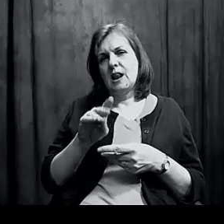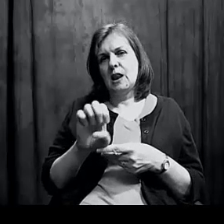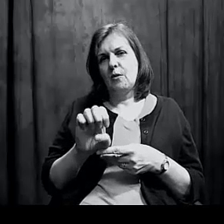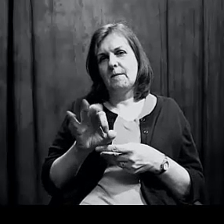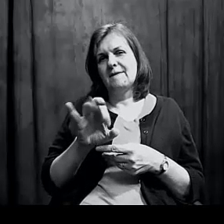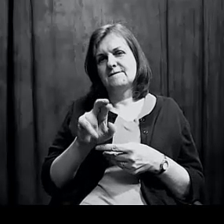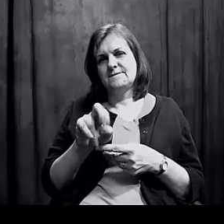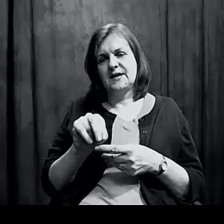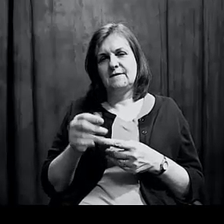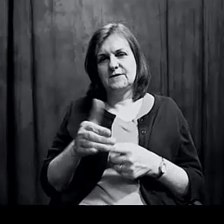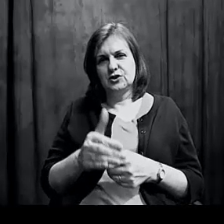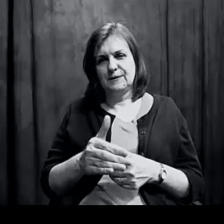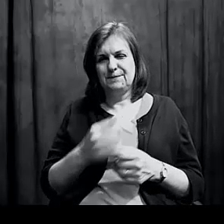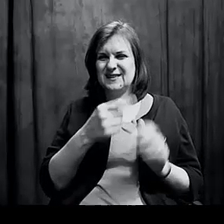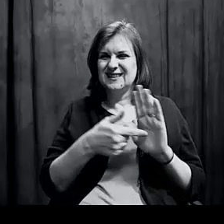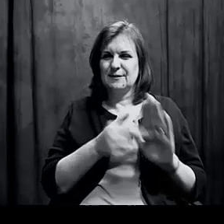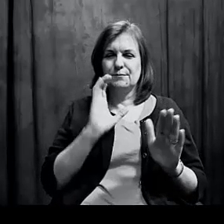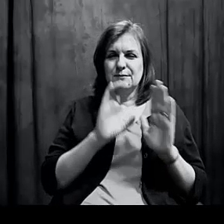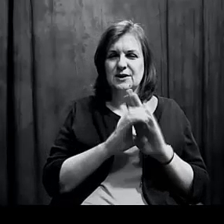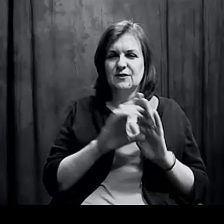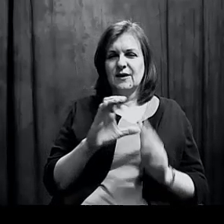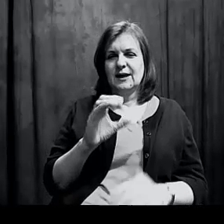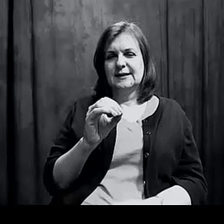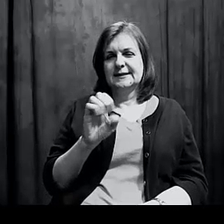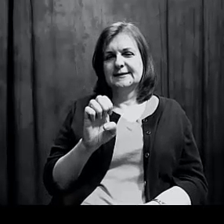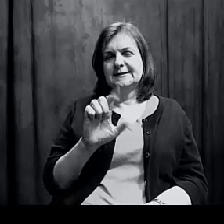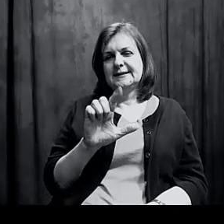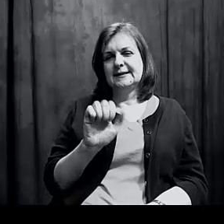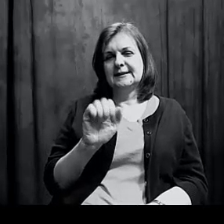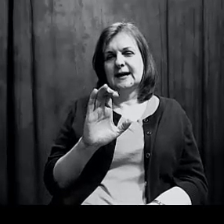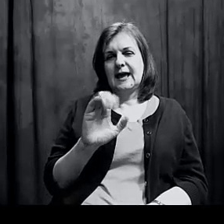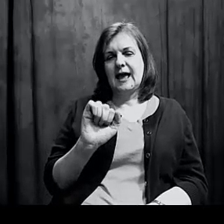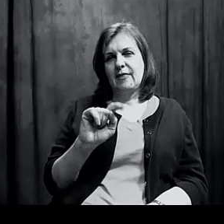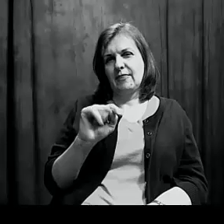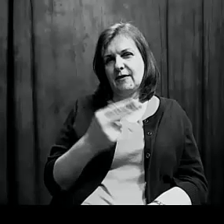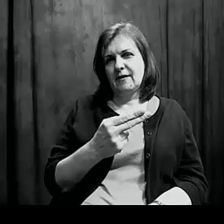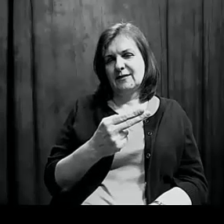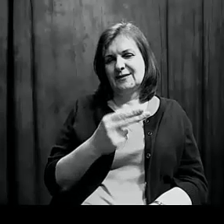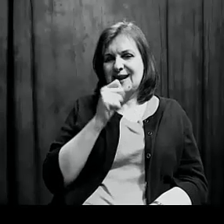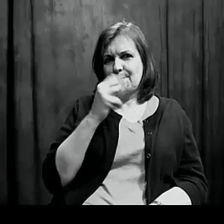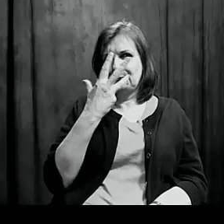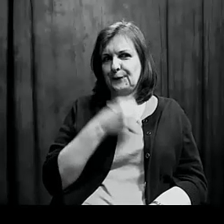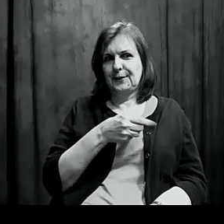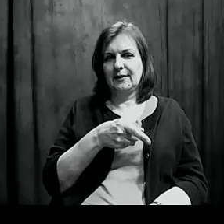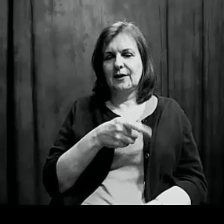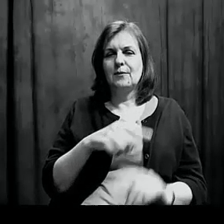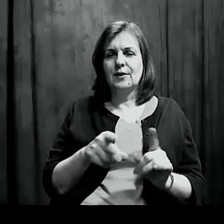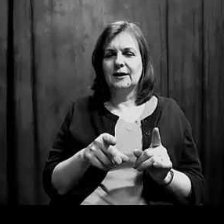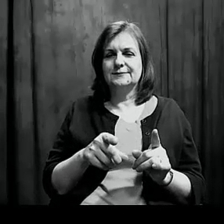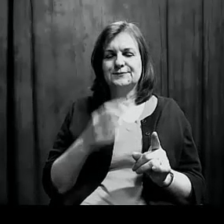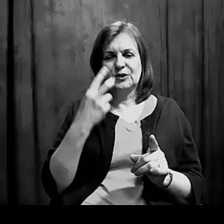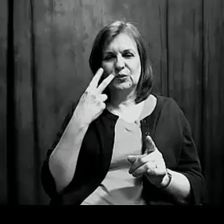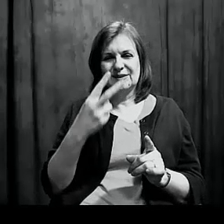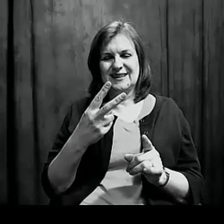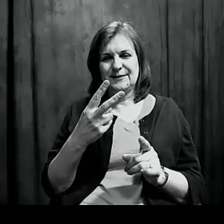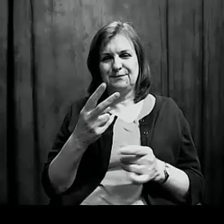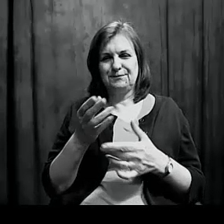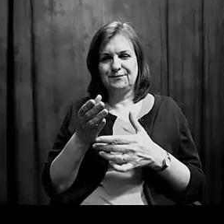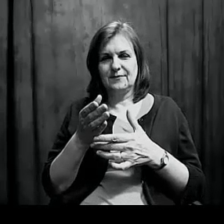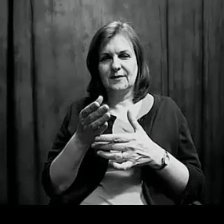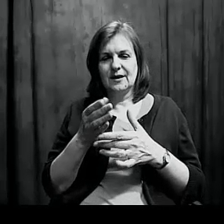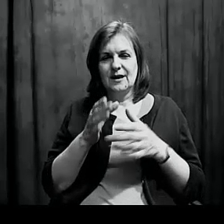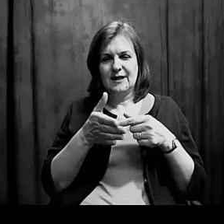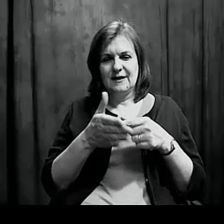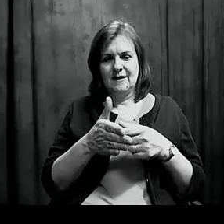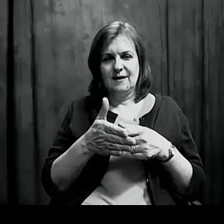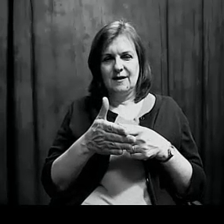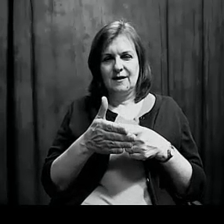Here's a Coelacanth -- not exactly a picturesque sort of animal I suppose but you see there's kind of this intermediate here